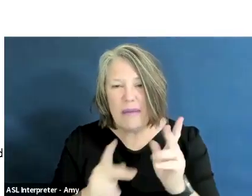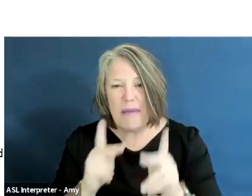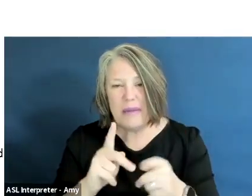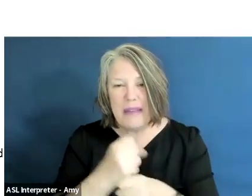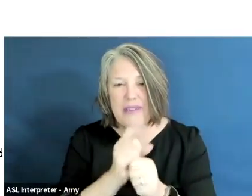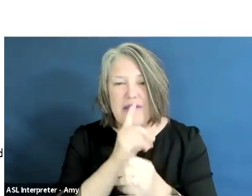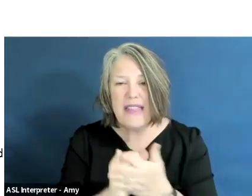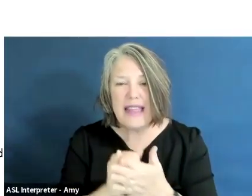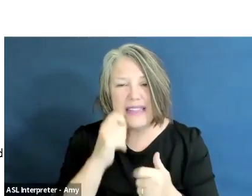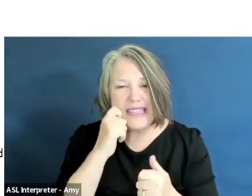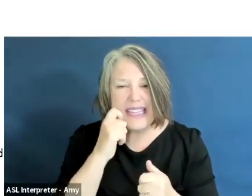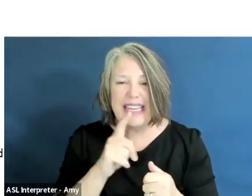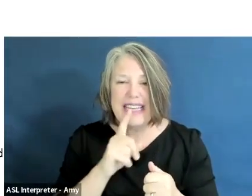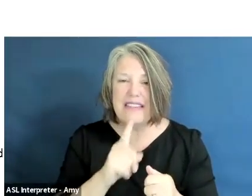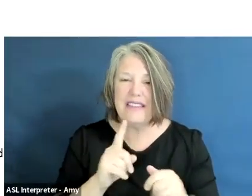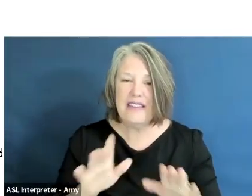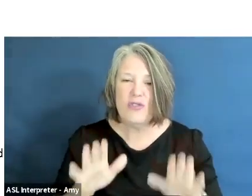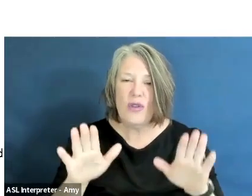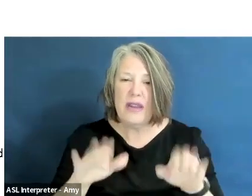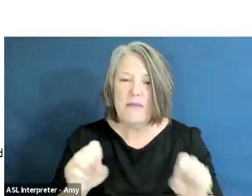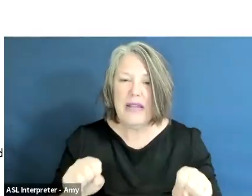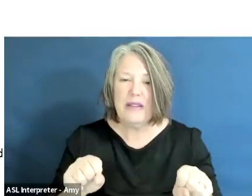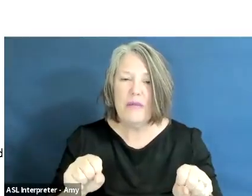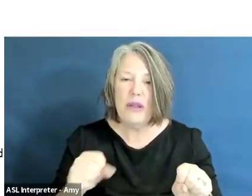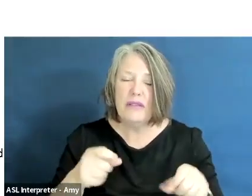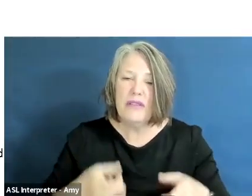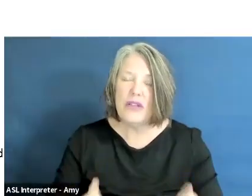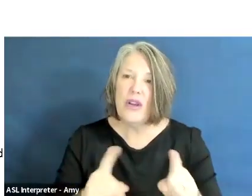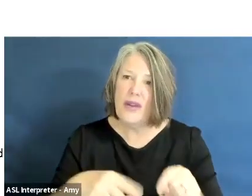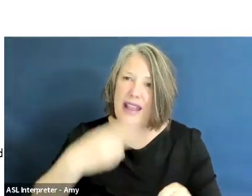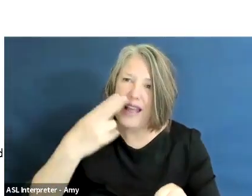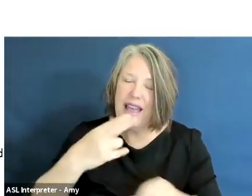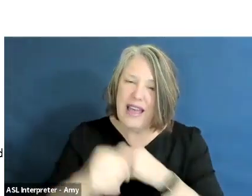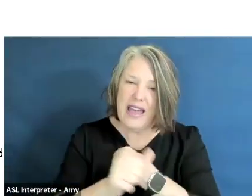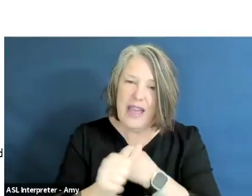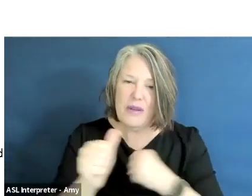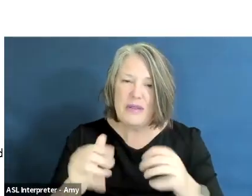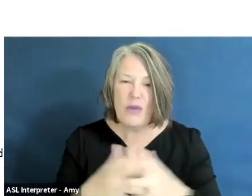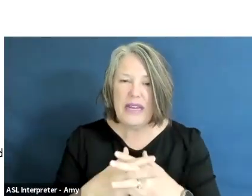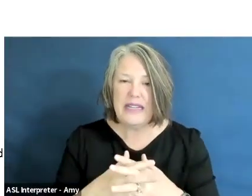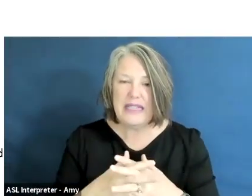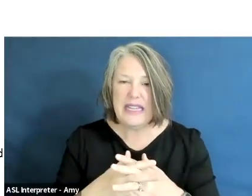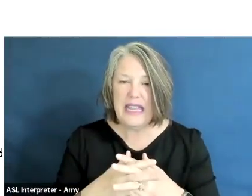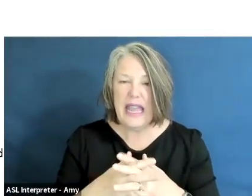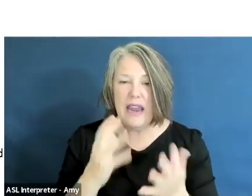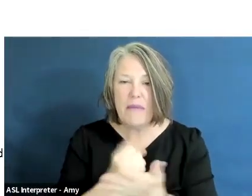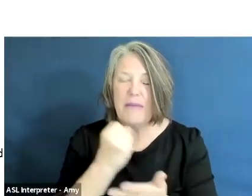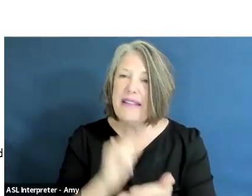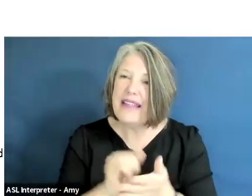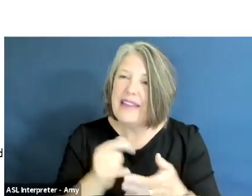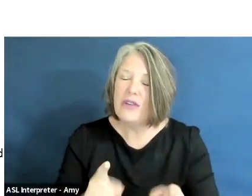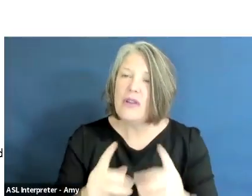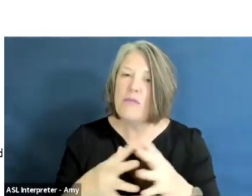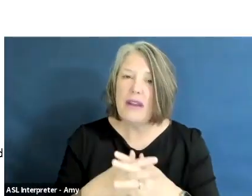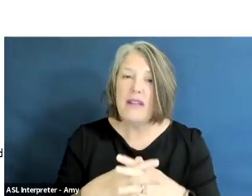pregnancy is really important to optimizing it during pregnancy. Next, managing bowel and bladder health and surgery.